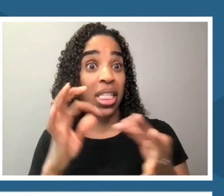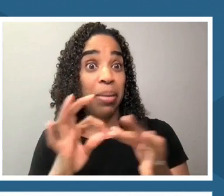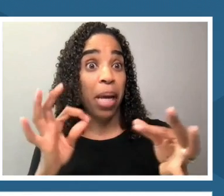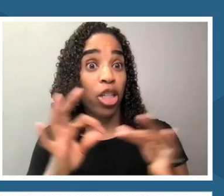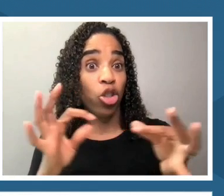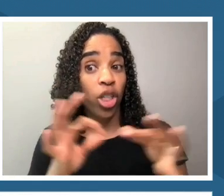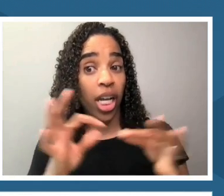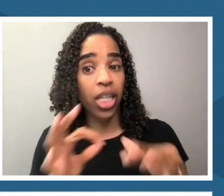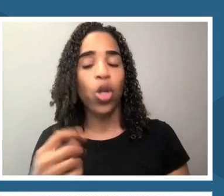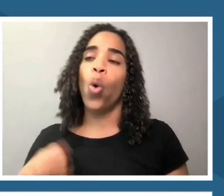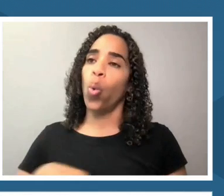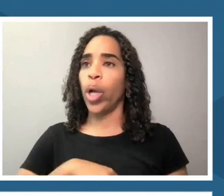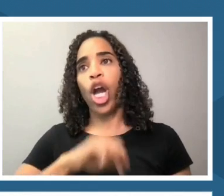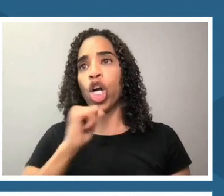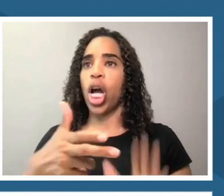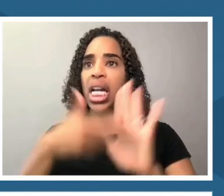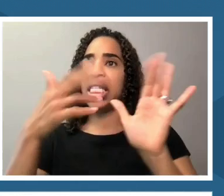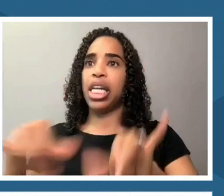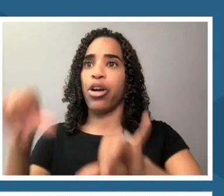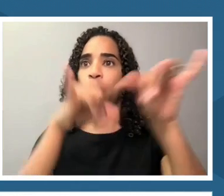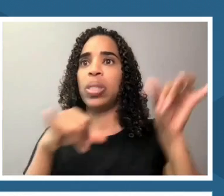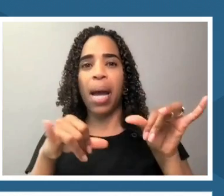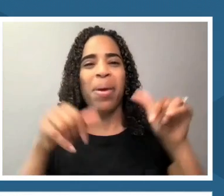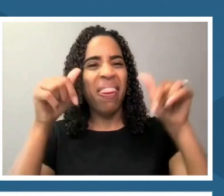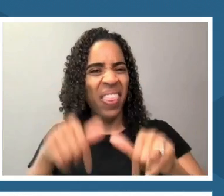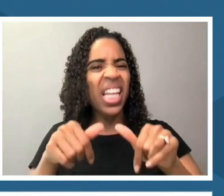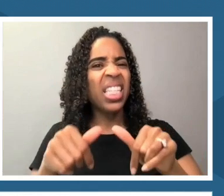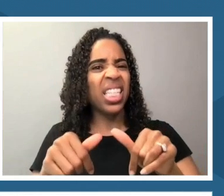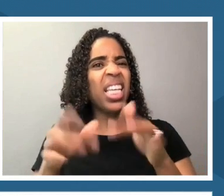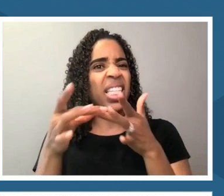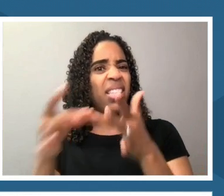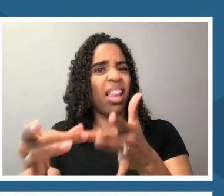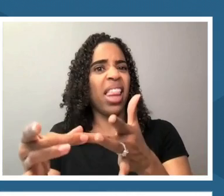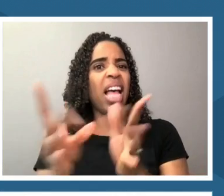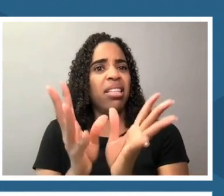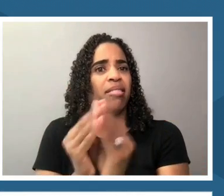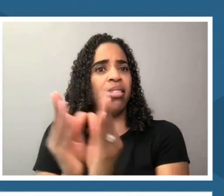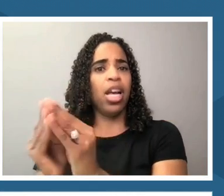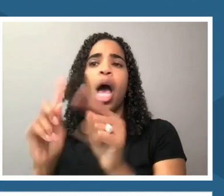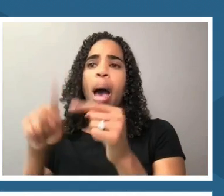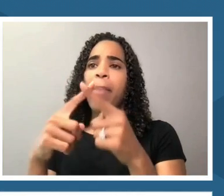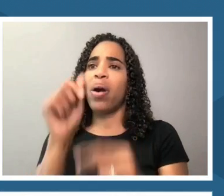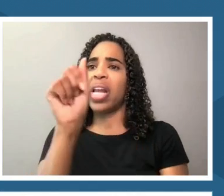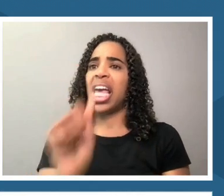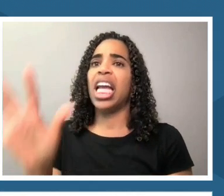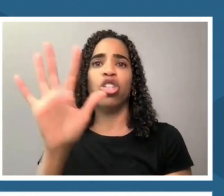series is an educator-led webinar series on asian-pacific american stereotypes